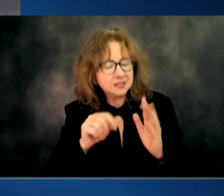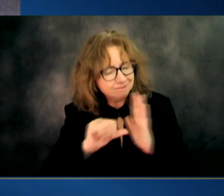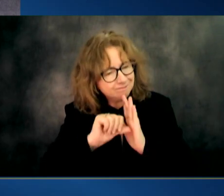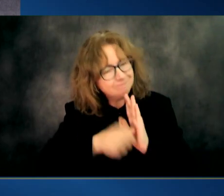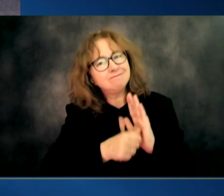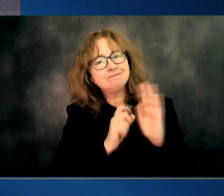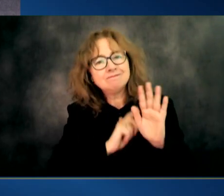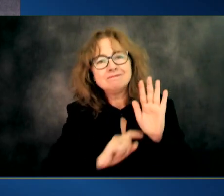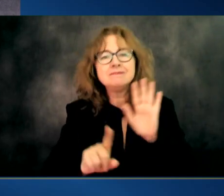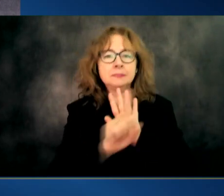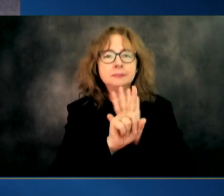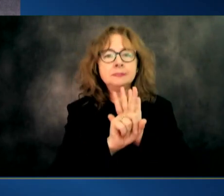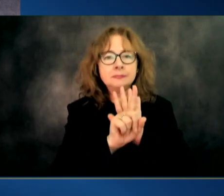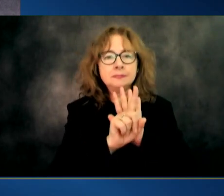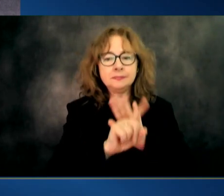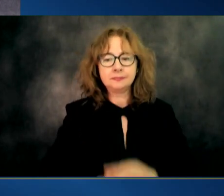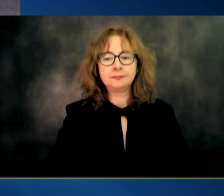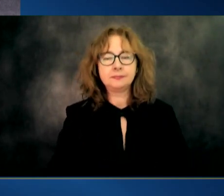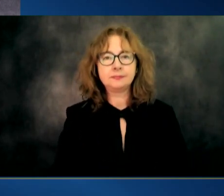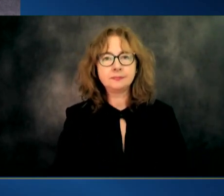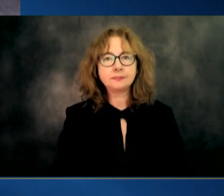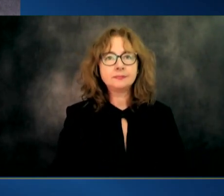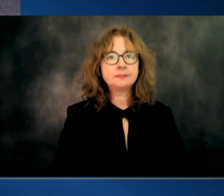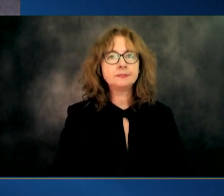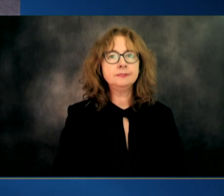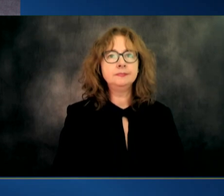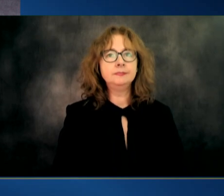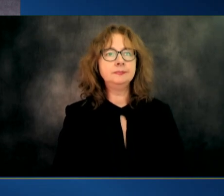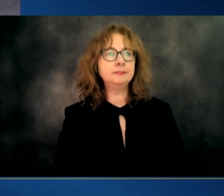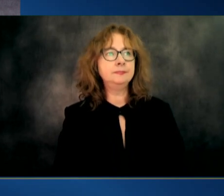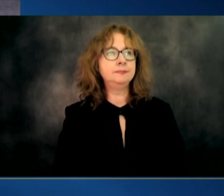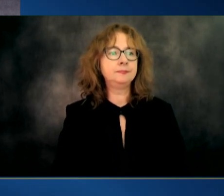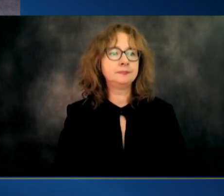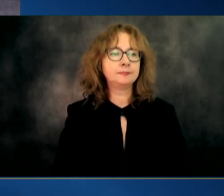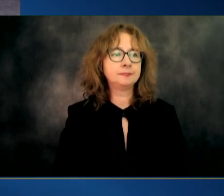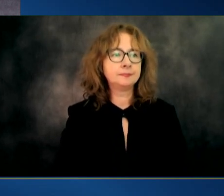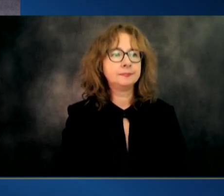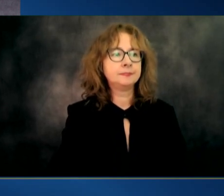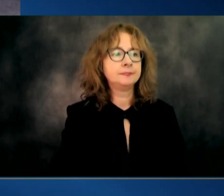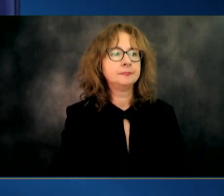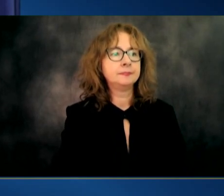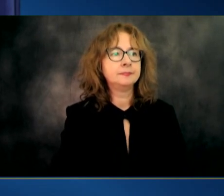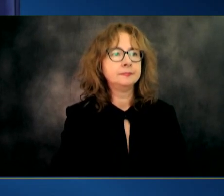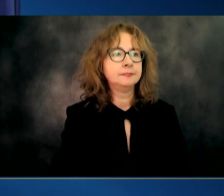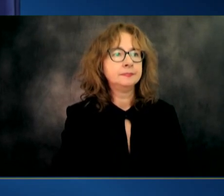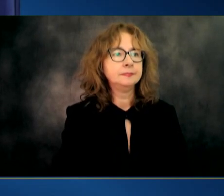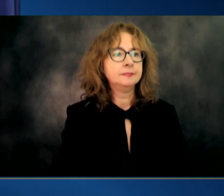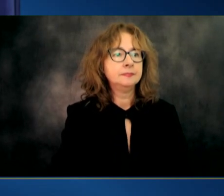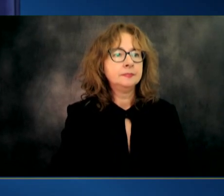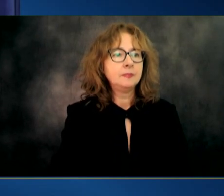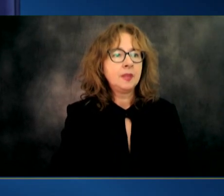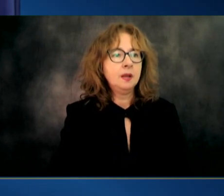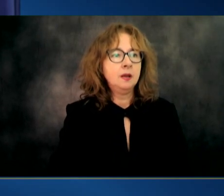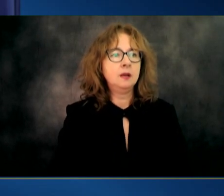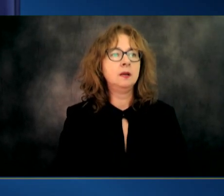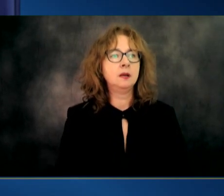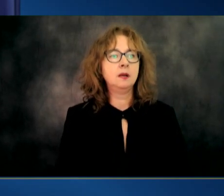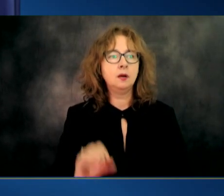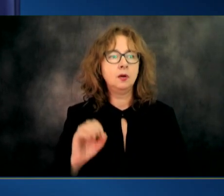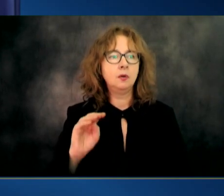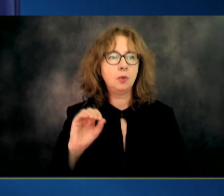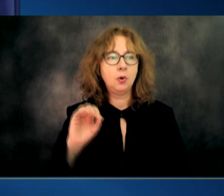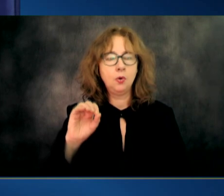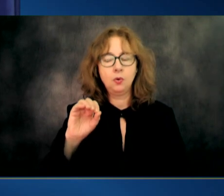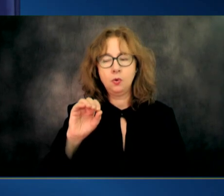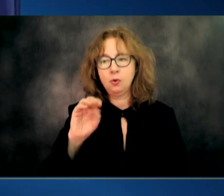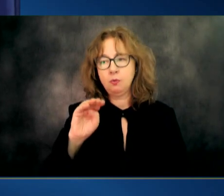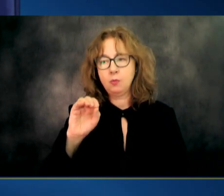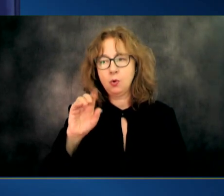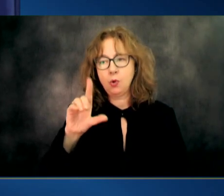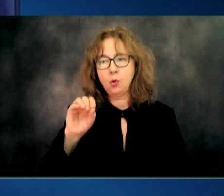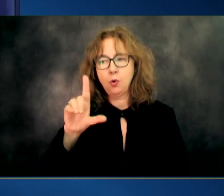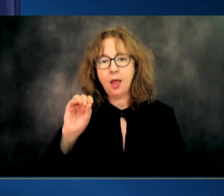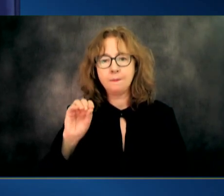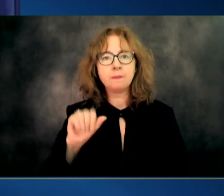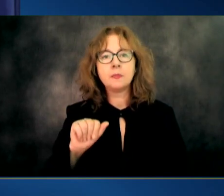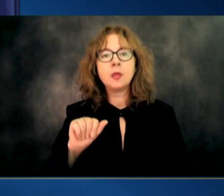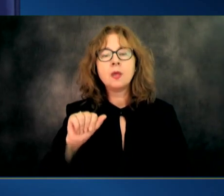Omolola Taiwo: So, for New Jersey, warrior voices have been a part of, really,